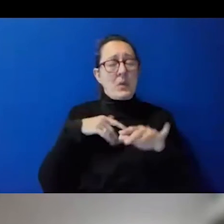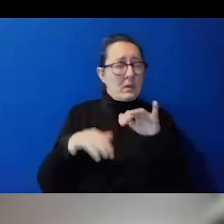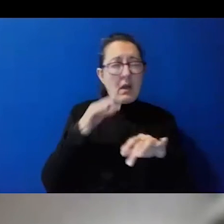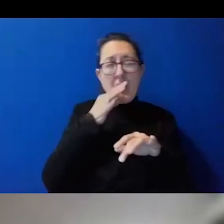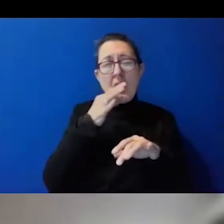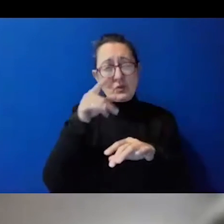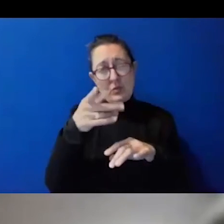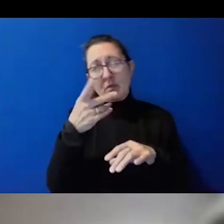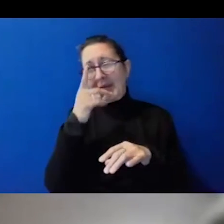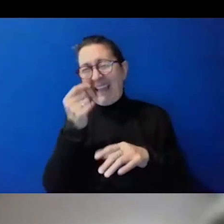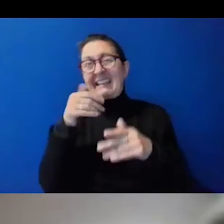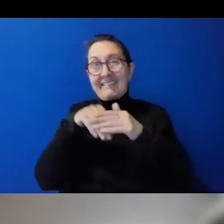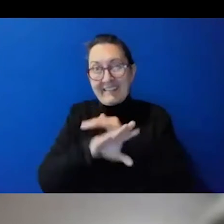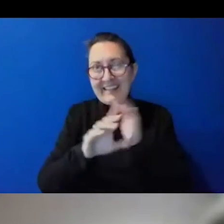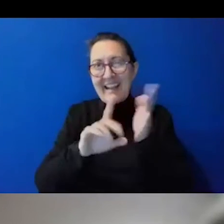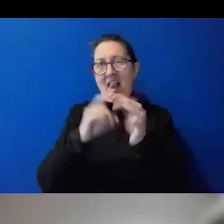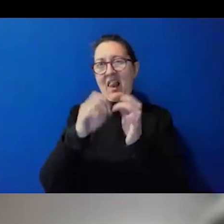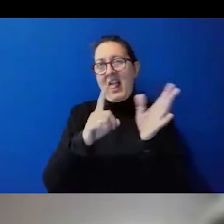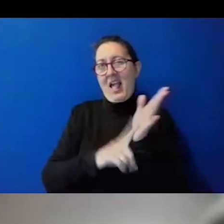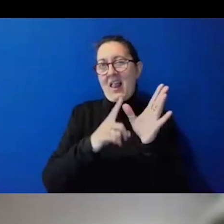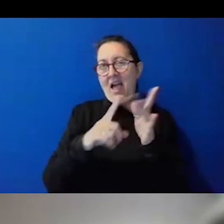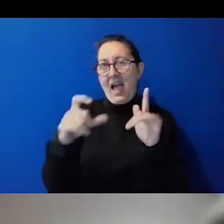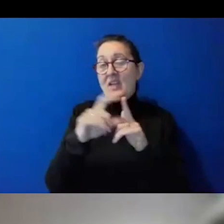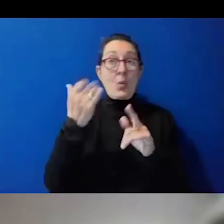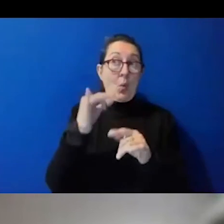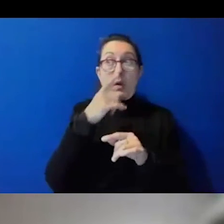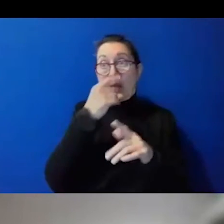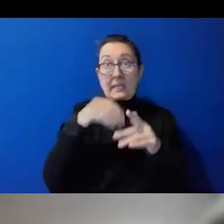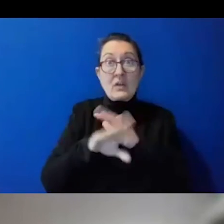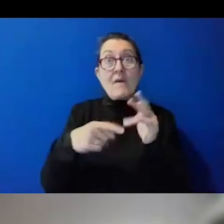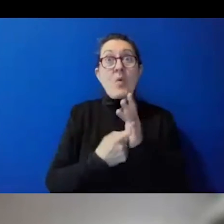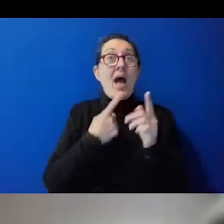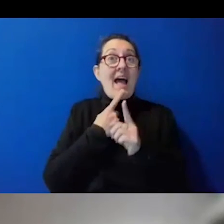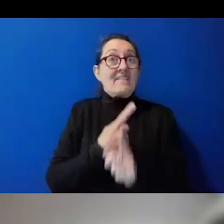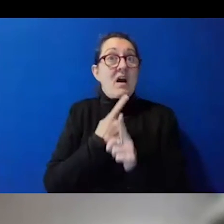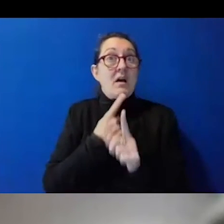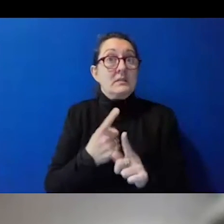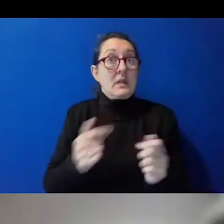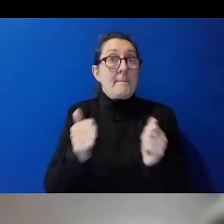so eligible for an advice appointment um or they just require more assistance than we can provide